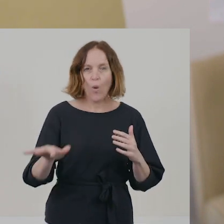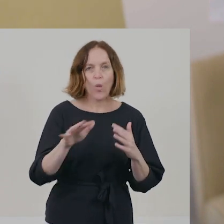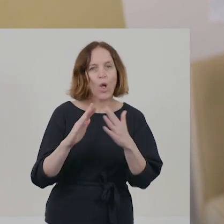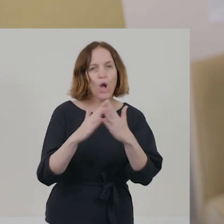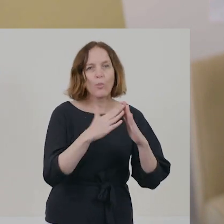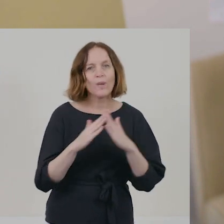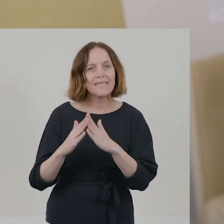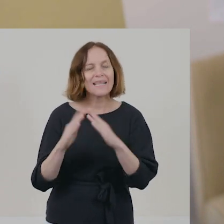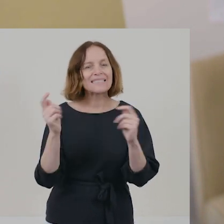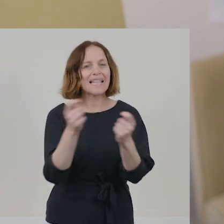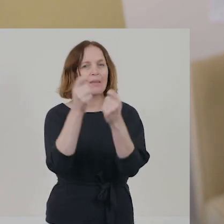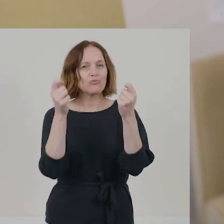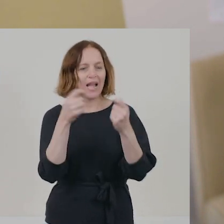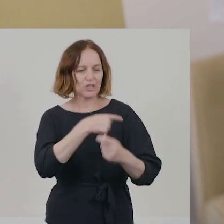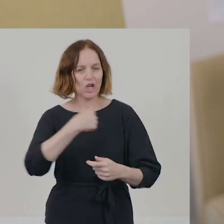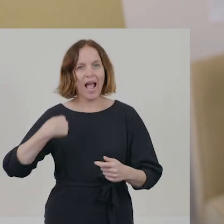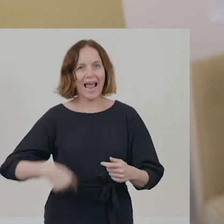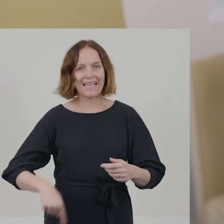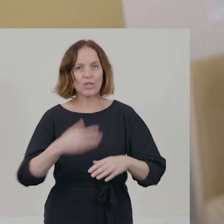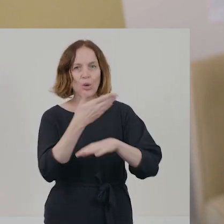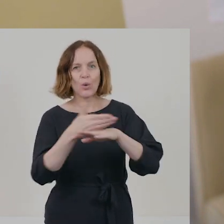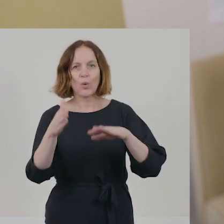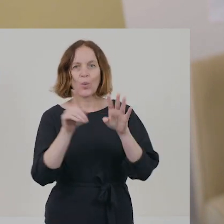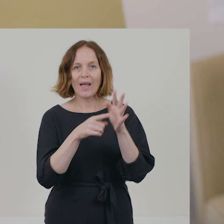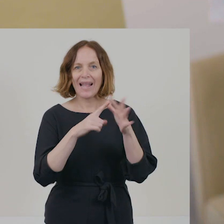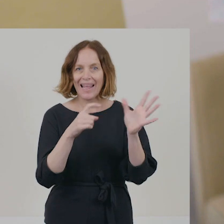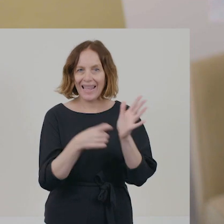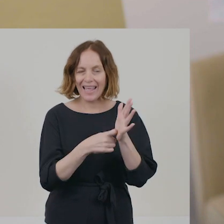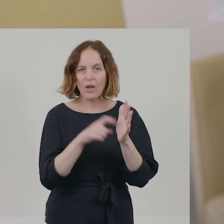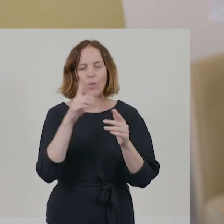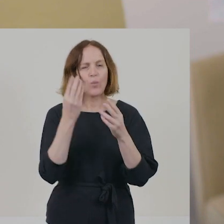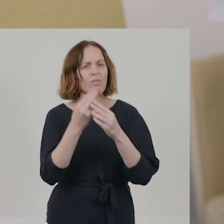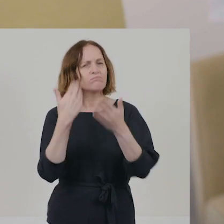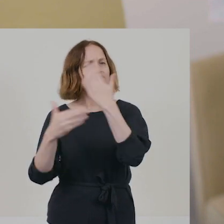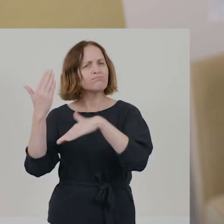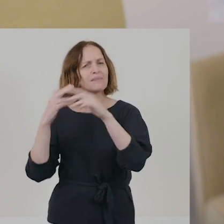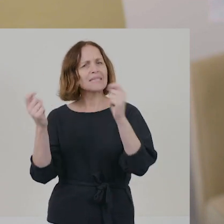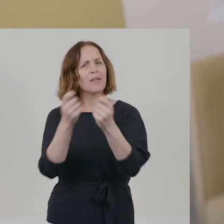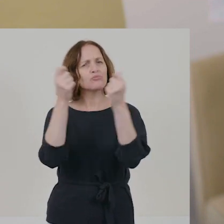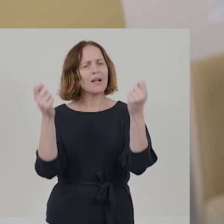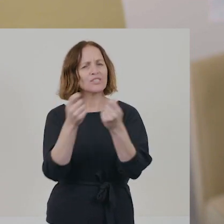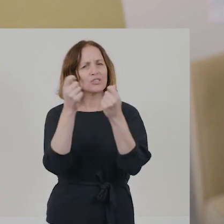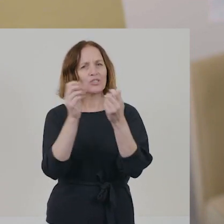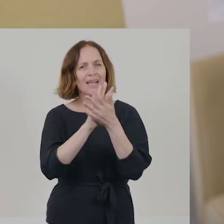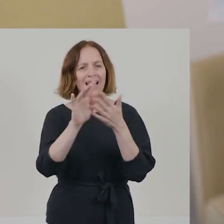The local community celebrates Chinese New Year with traditional celebrations.